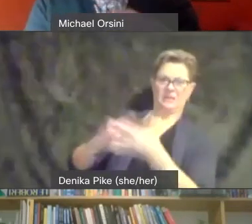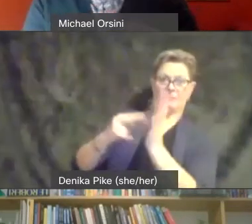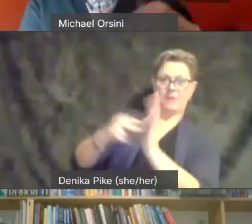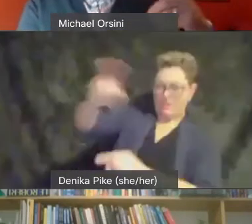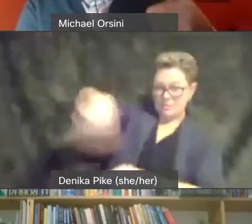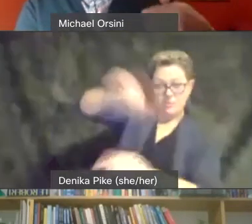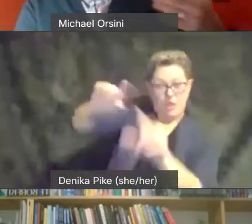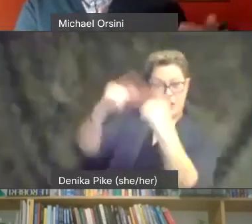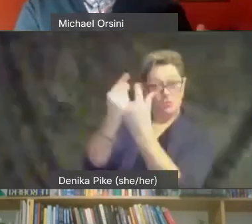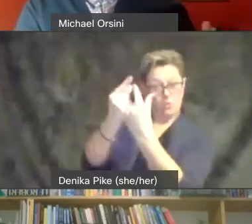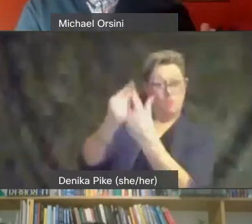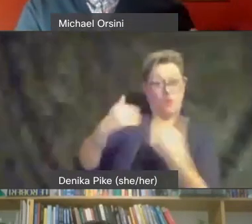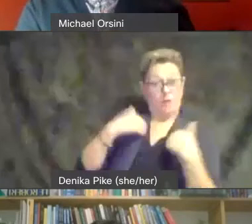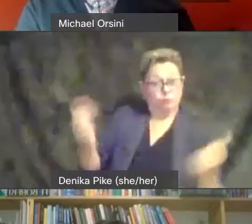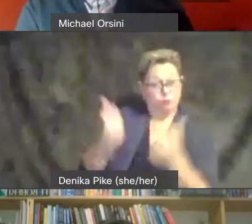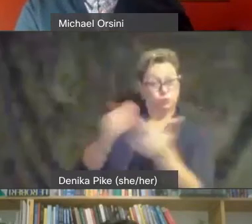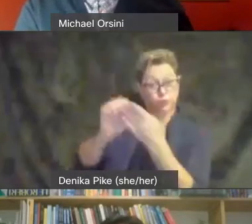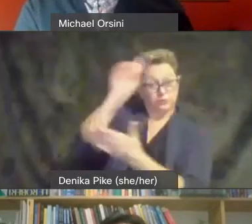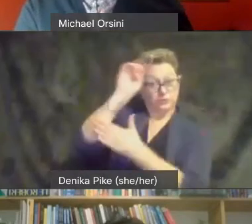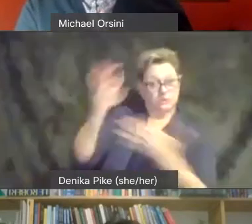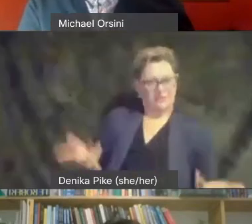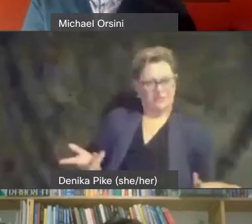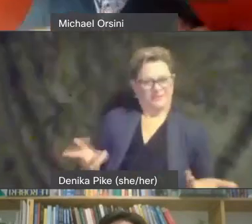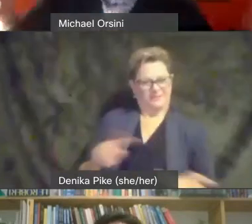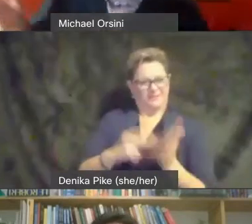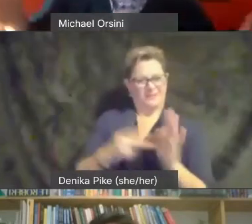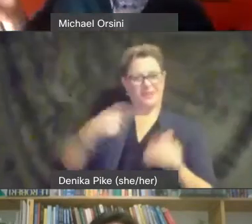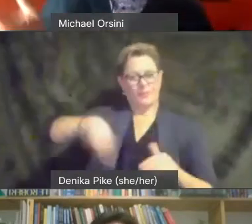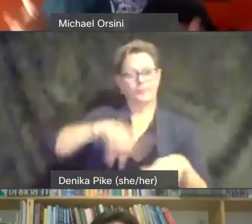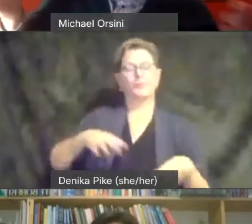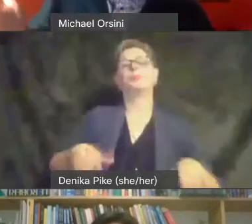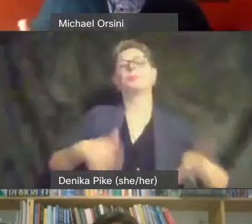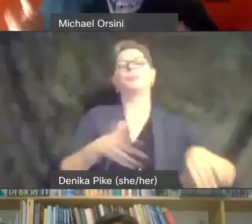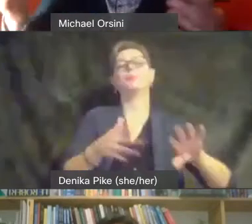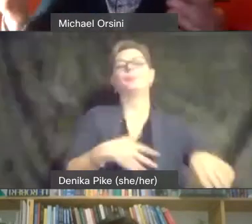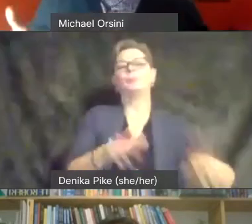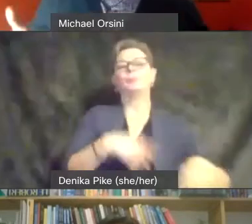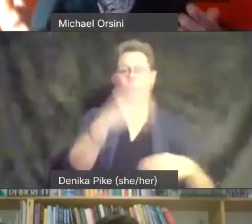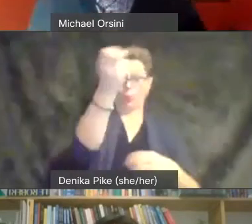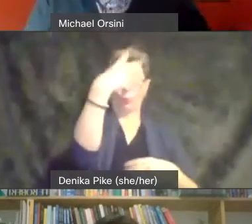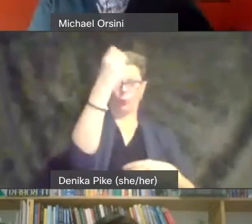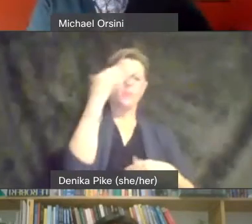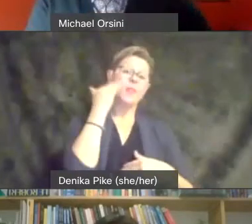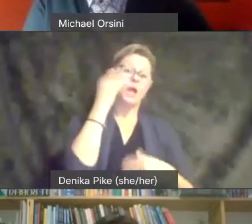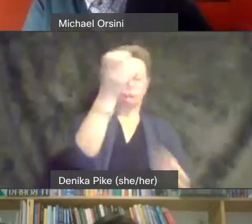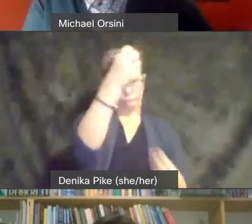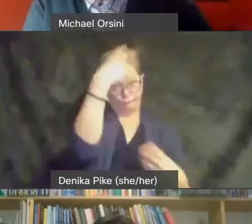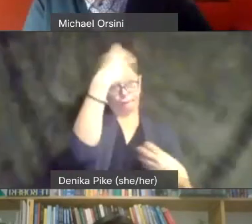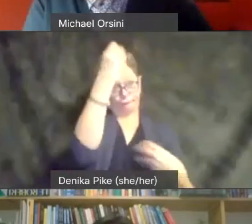so it's this idea that we're passive receptacles just give me the knowledge evidence and we'll make the right decision.